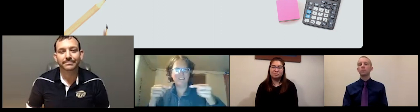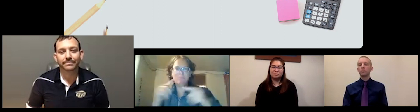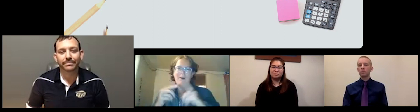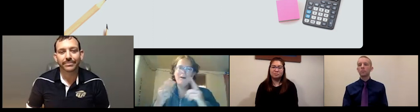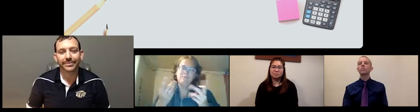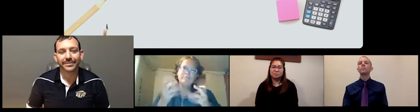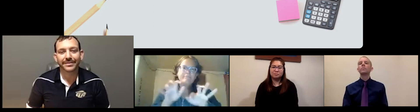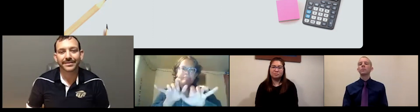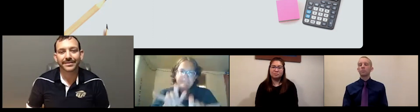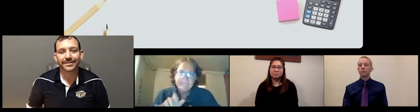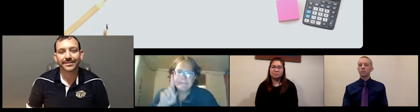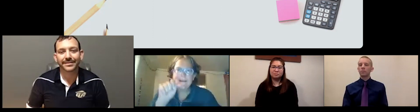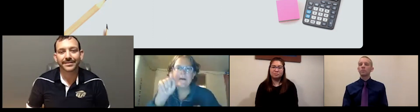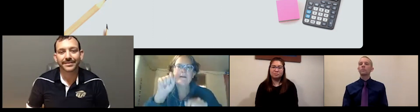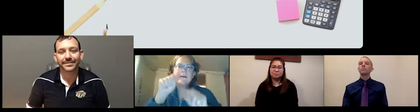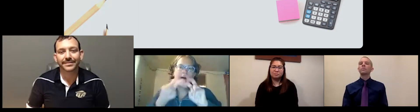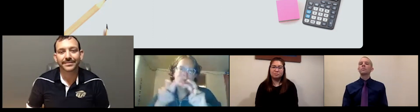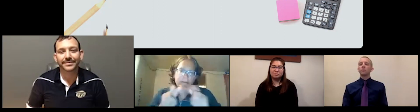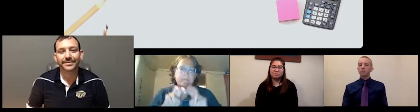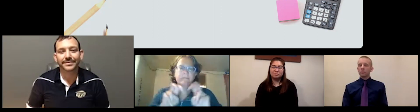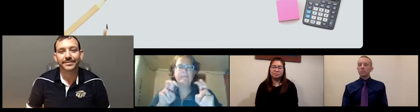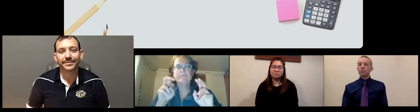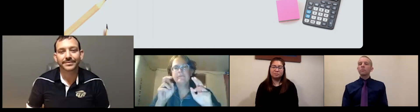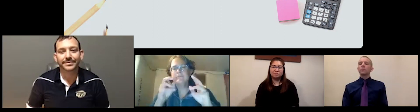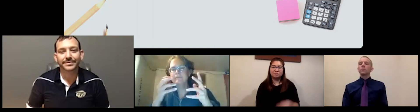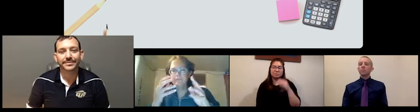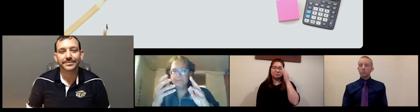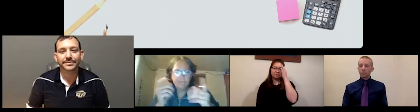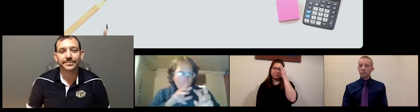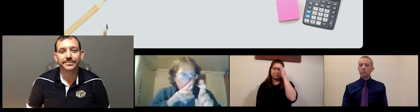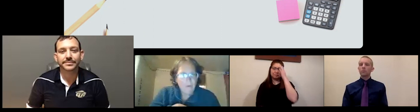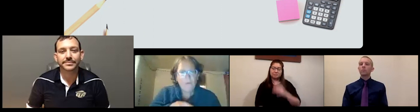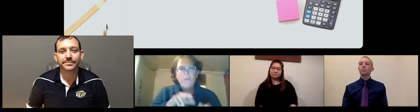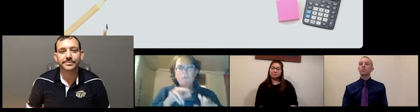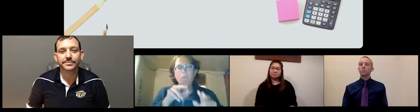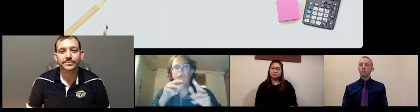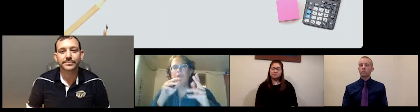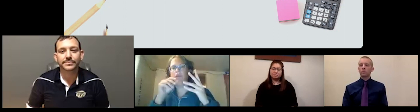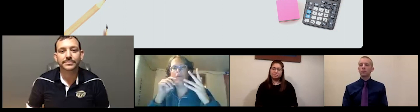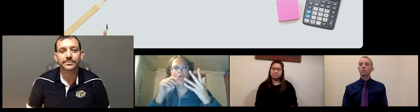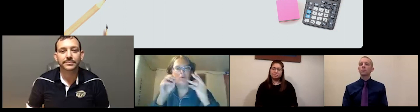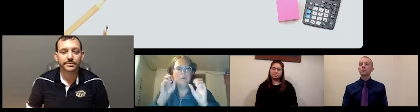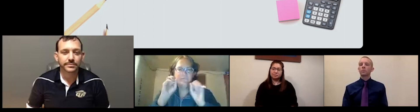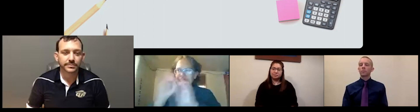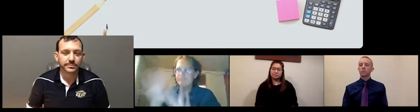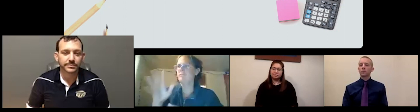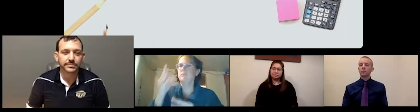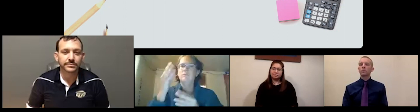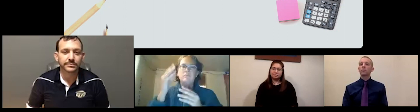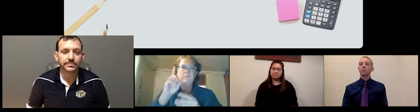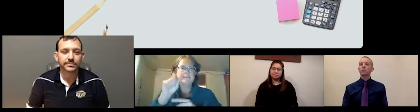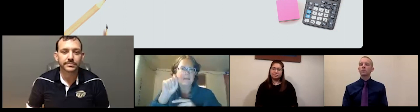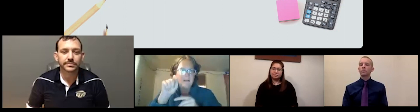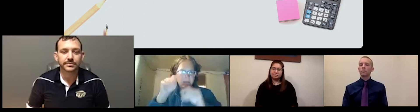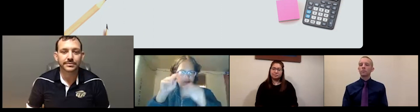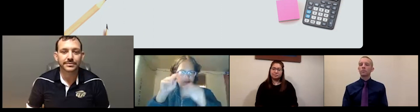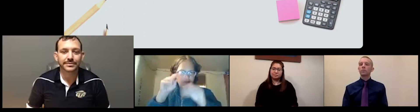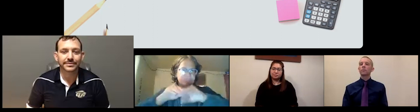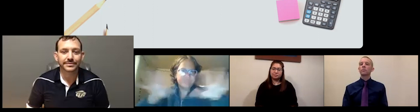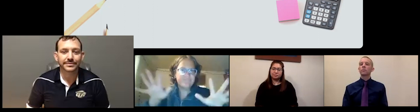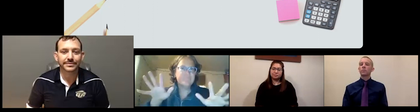I feed data, do data analysis, reports, and share data.